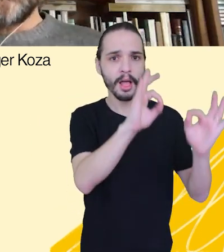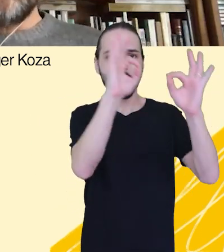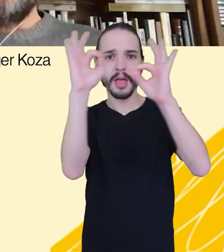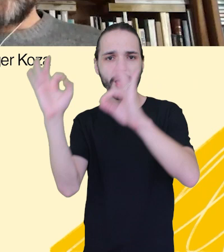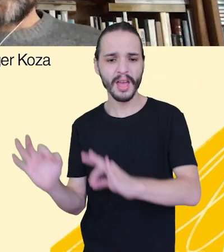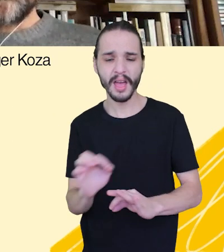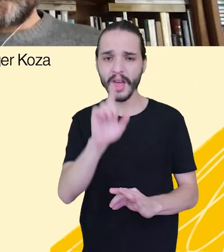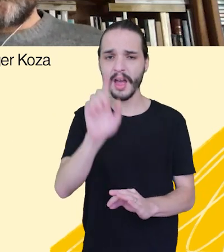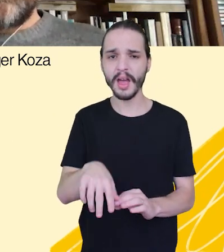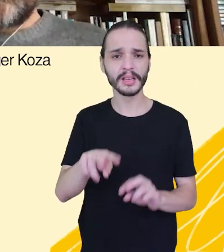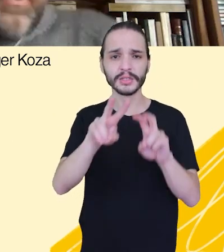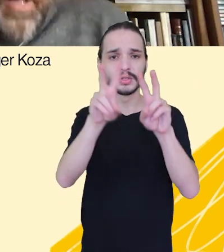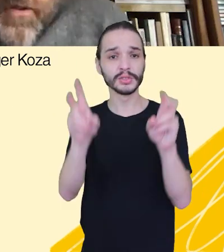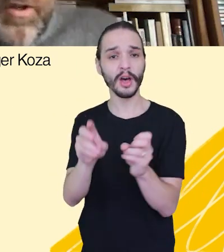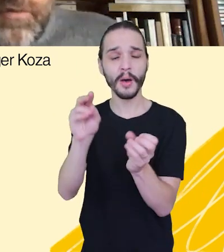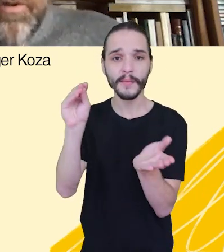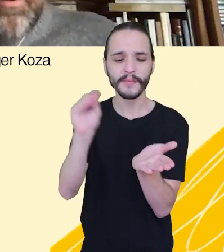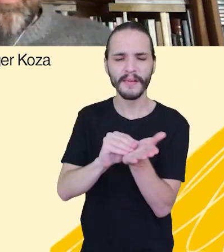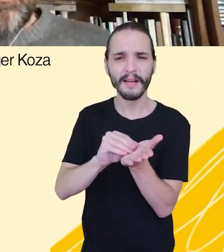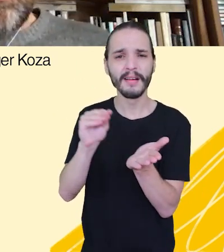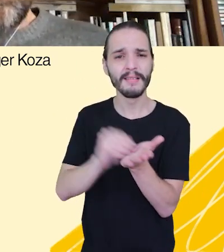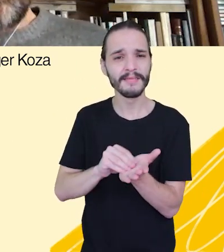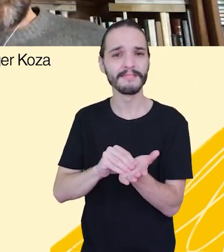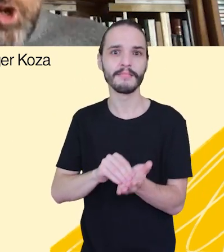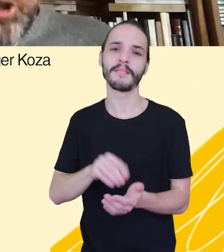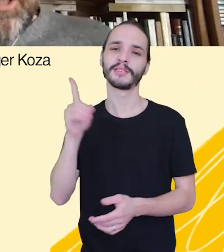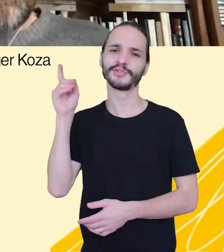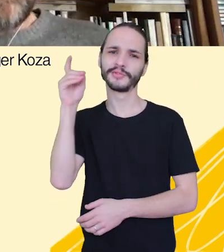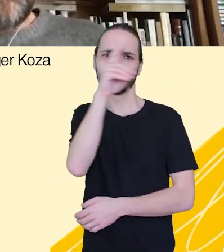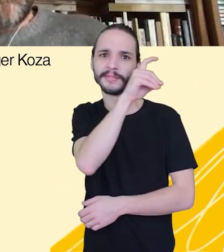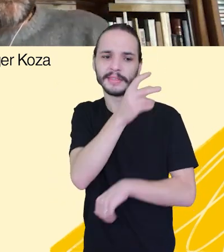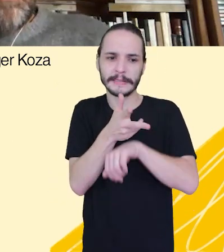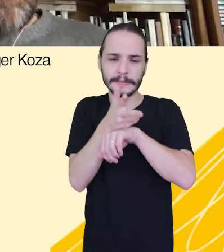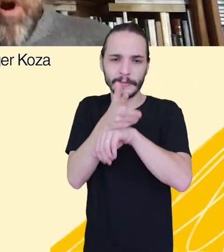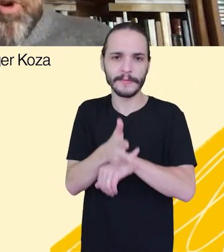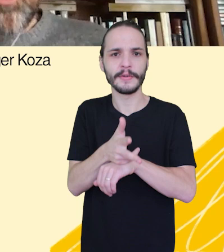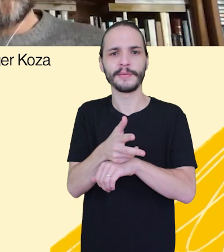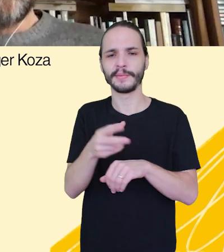Which is very difficult to shoot, itís very difficult to approach